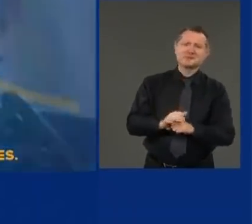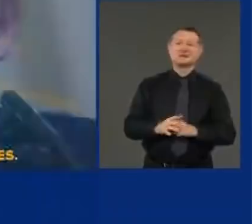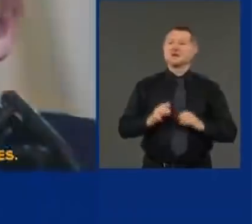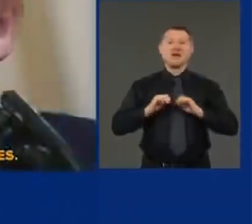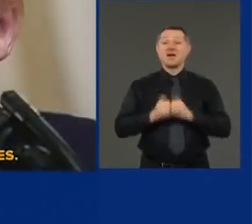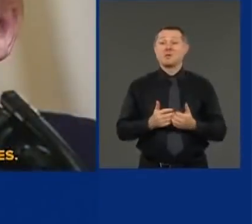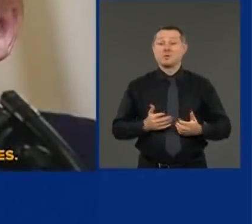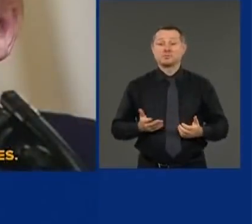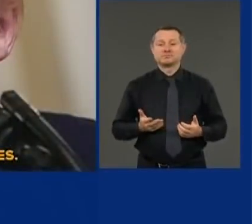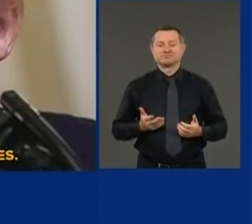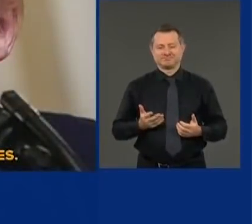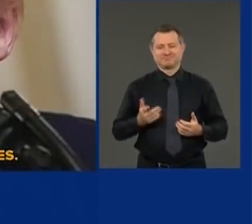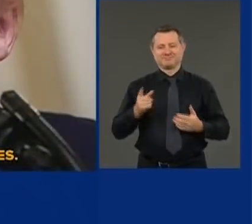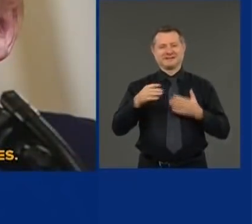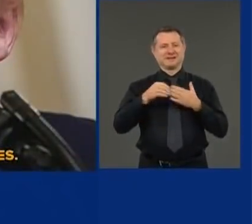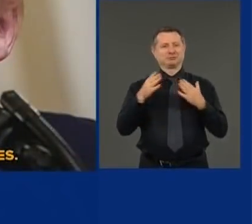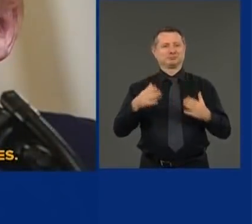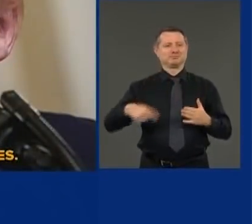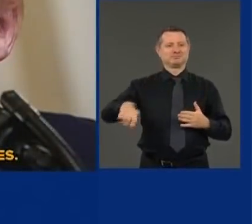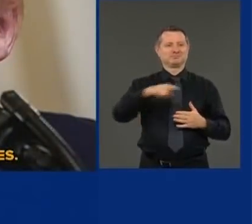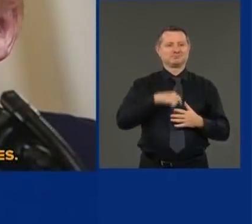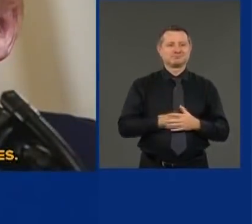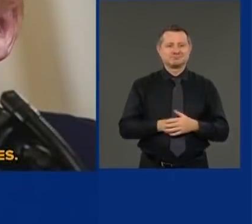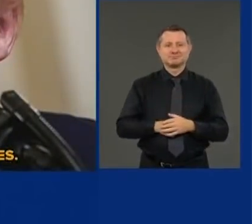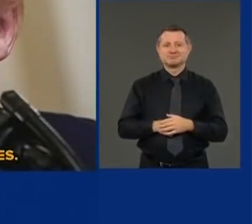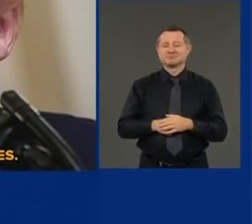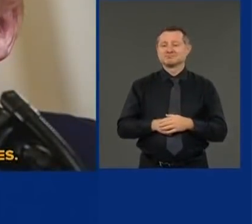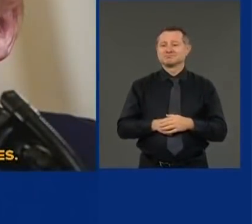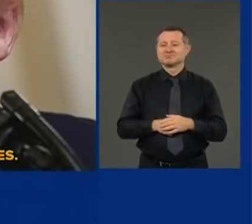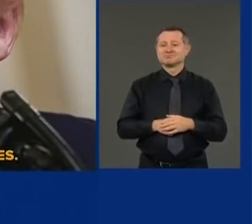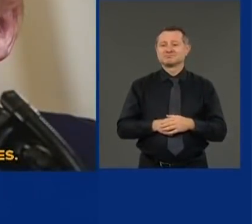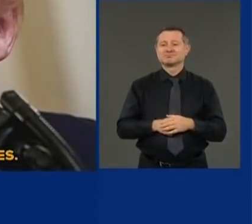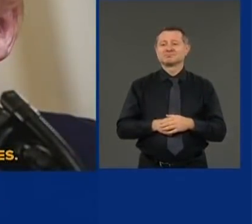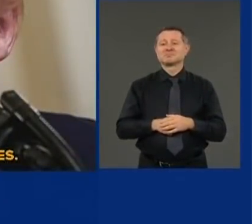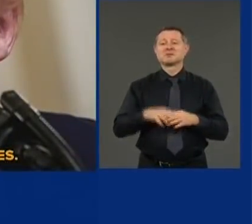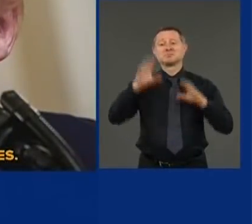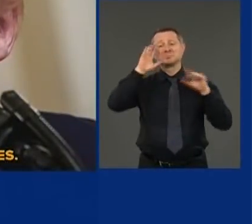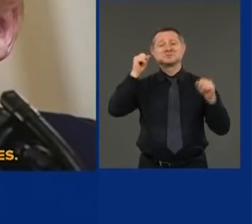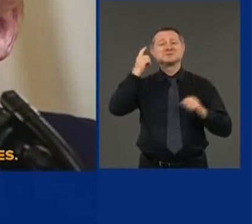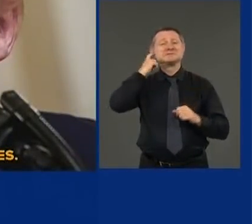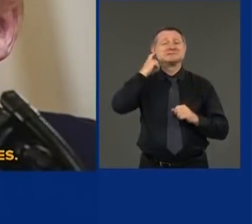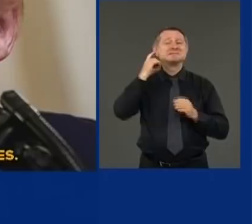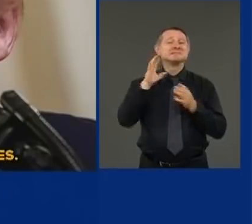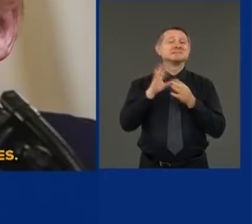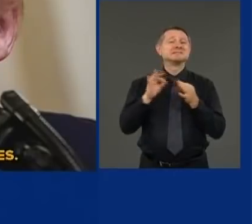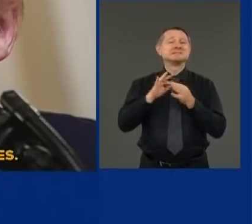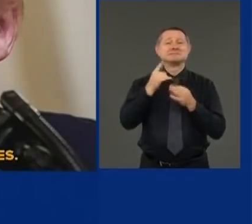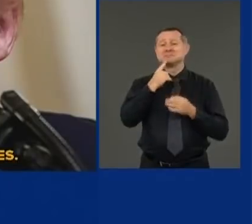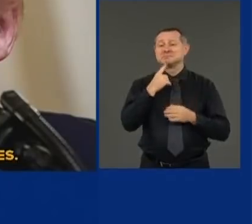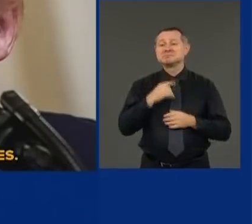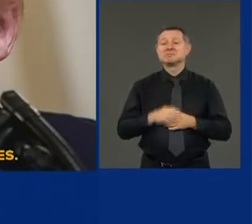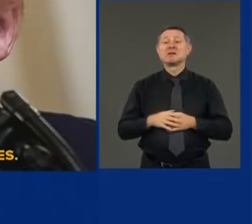HAVE TO ADMIT IT, YOU THEN HAVE TO TAKE ACTION AND YOU HAVE TO BE COMMITTED TO IT AND IT STARTS